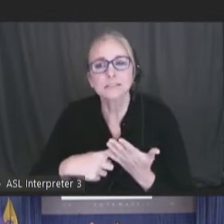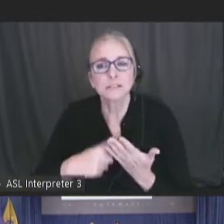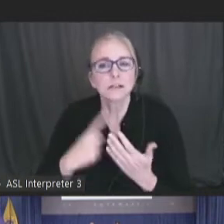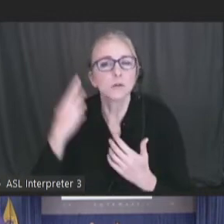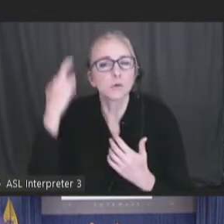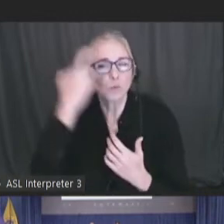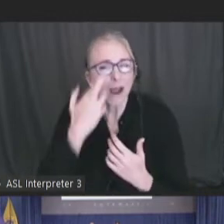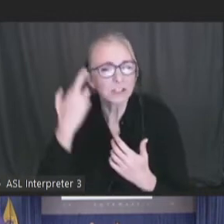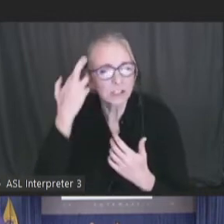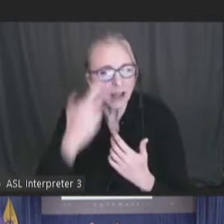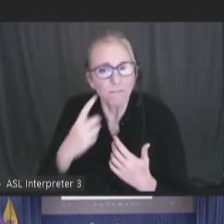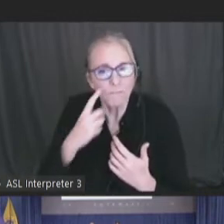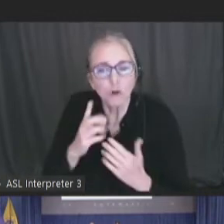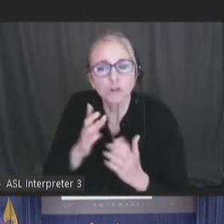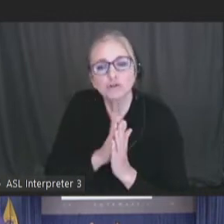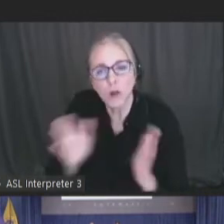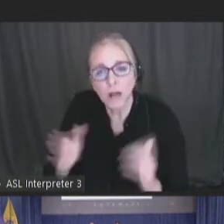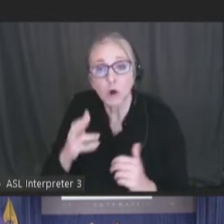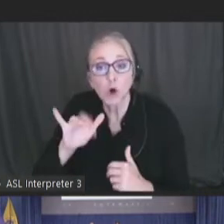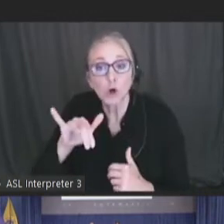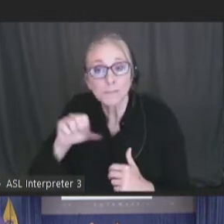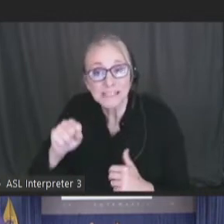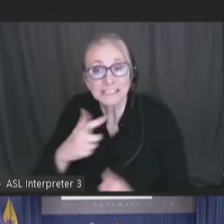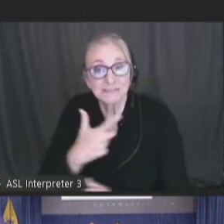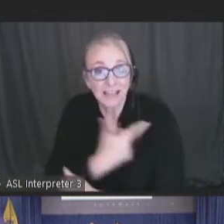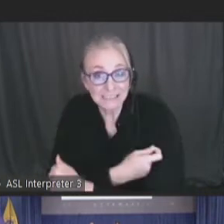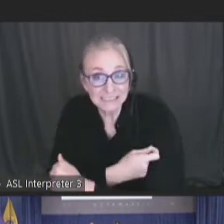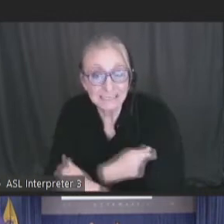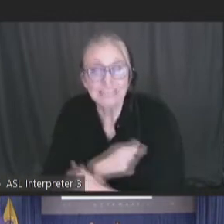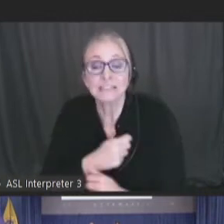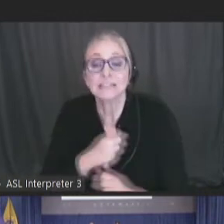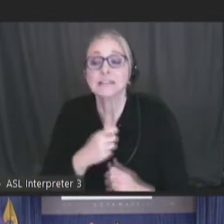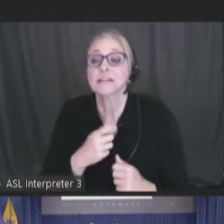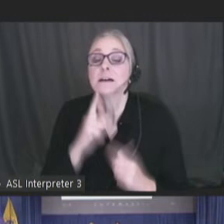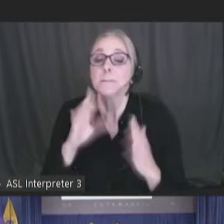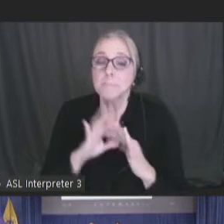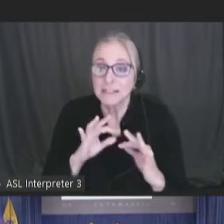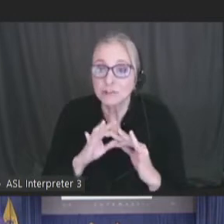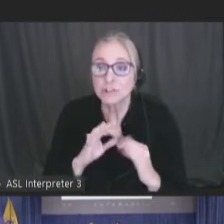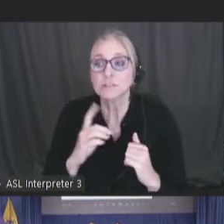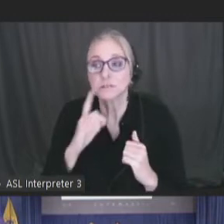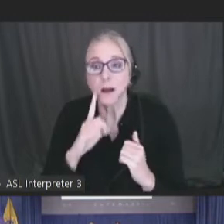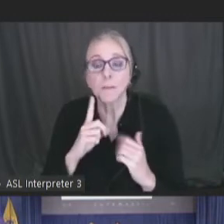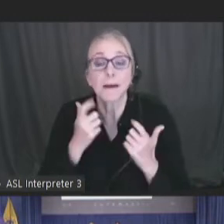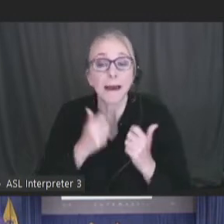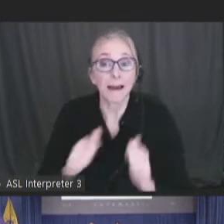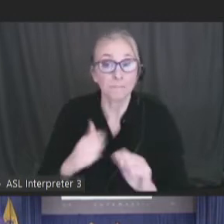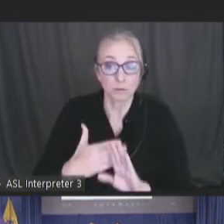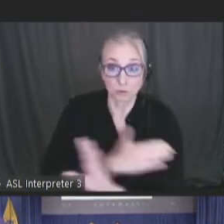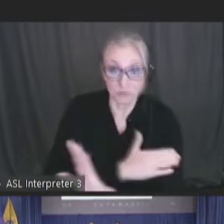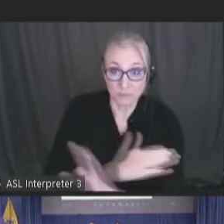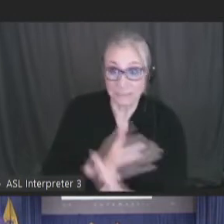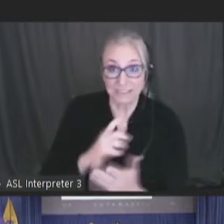genital herpes vaccine. I'll mention some efforts previously that have not succeeded;